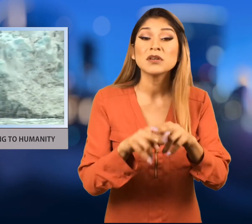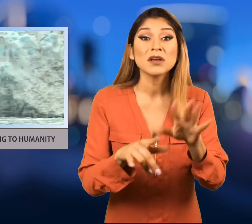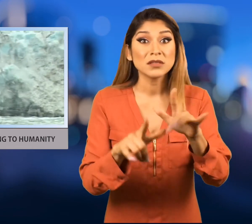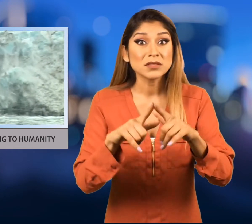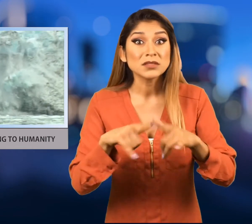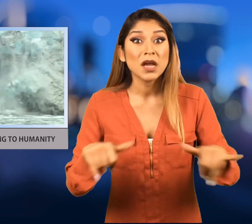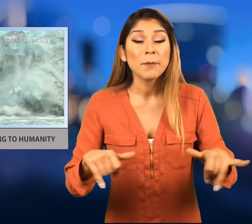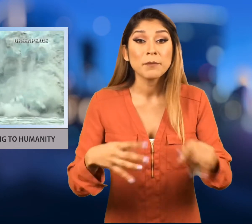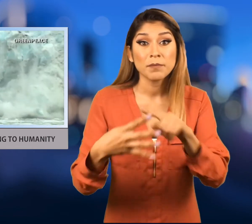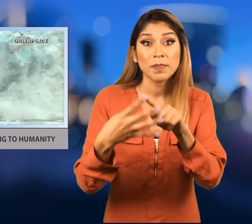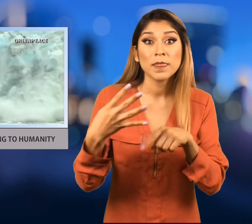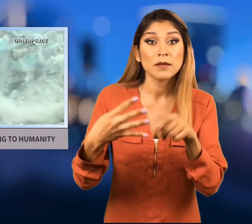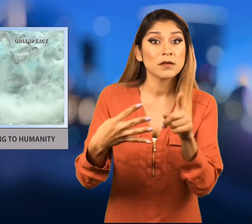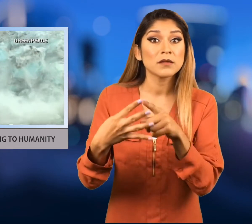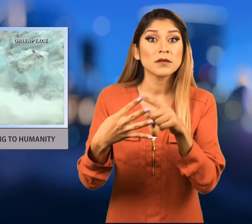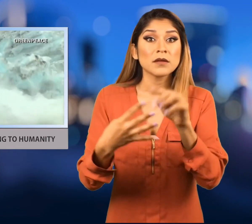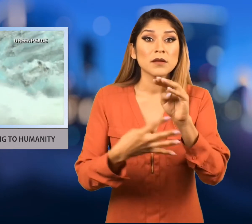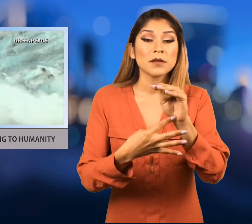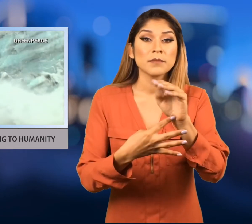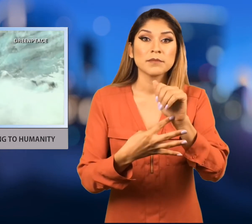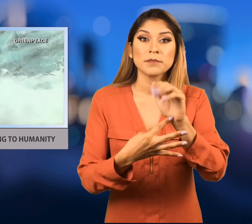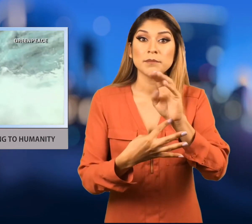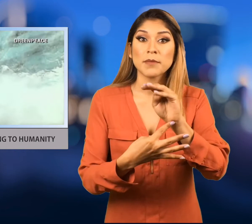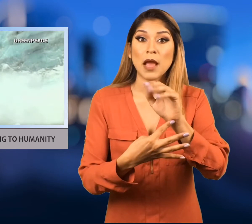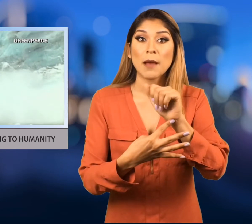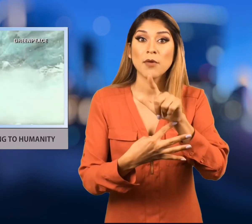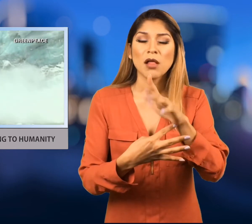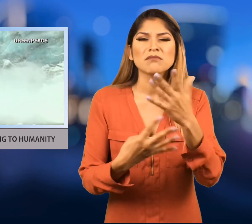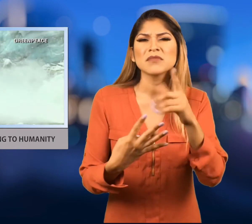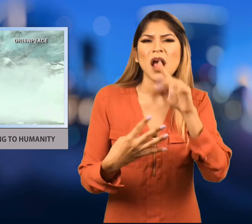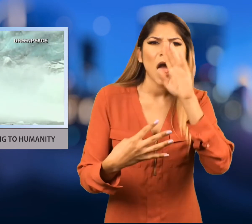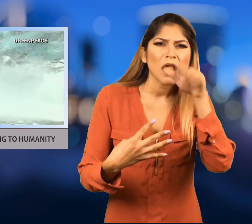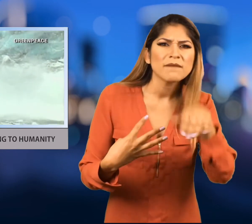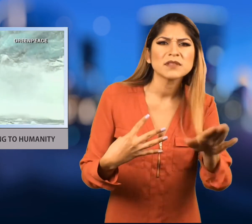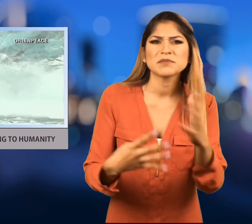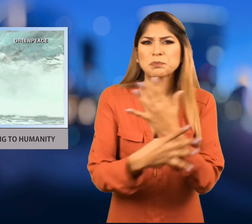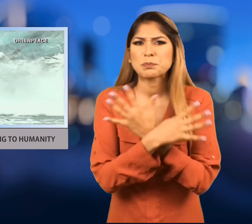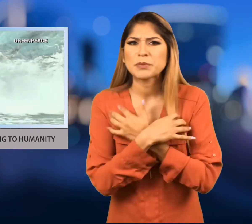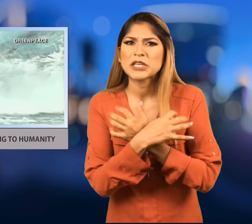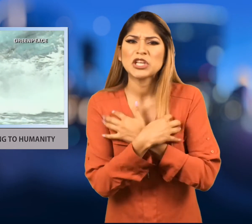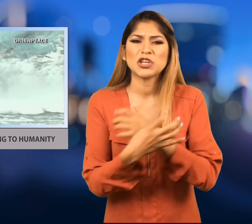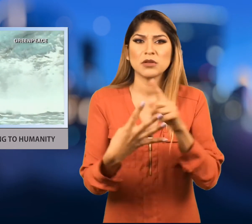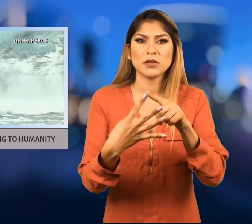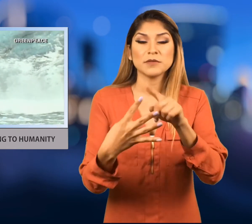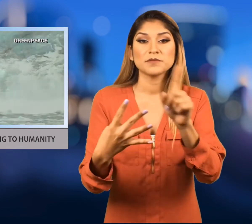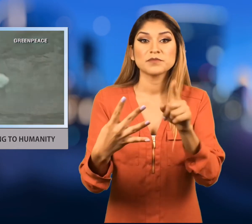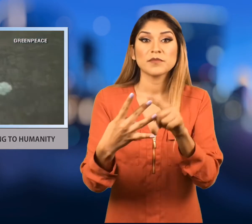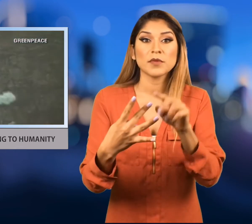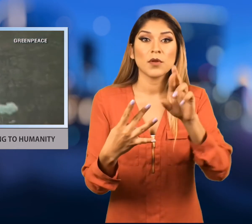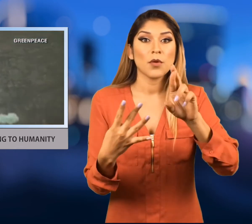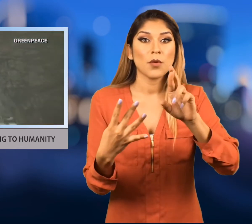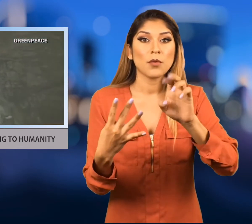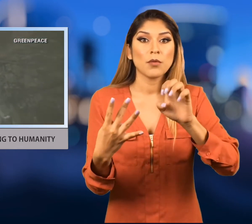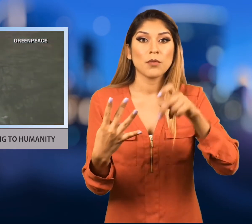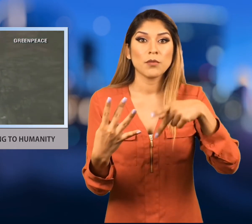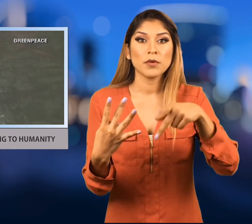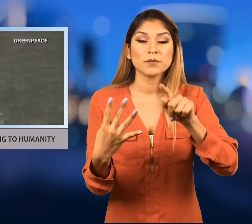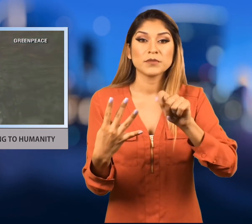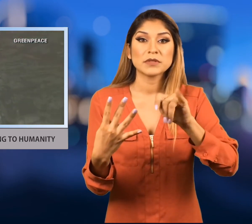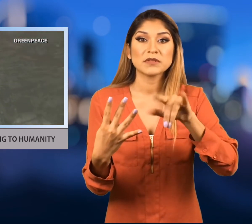And every mammal, reptile,